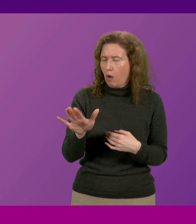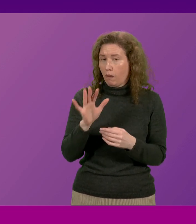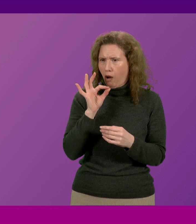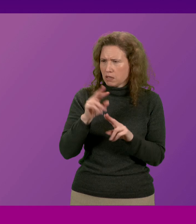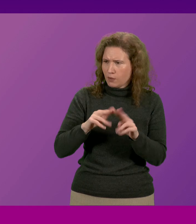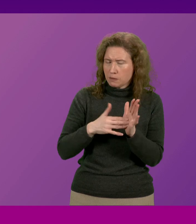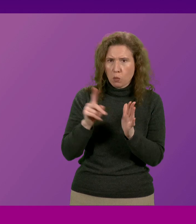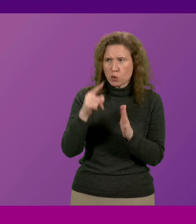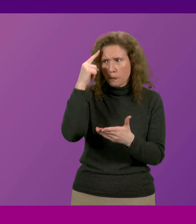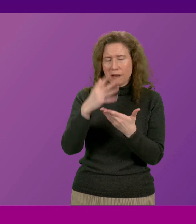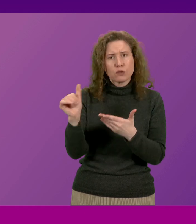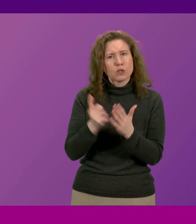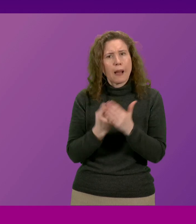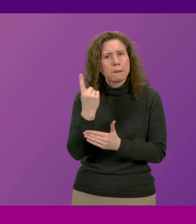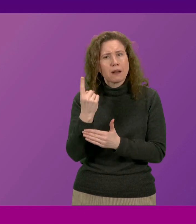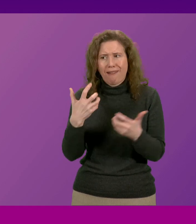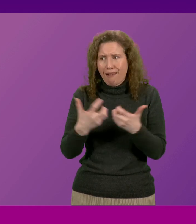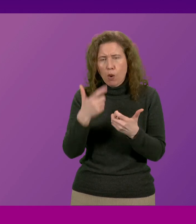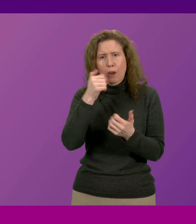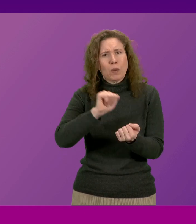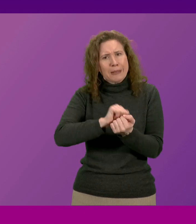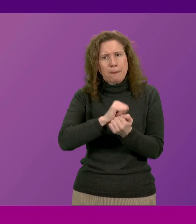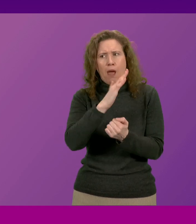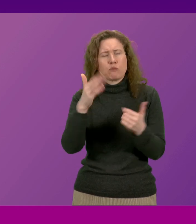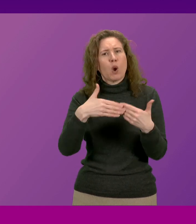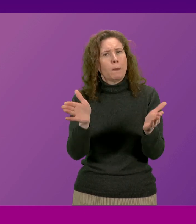what does the First Minister believe should happen to keep those essential services open?